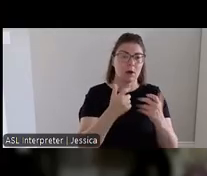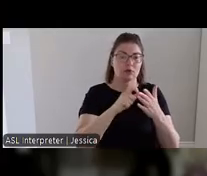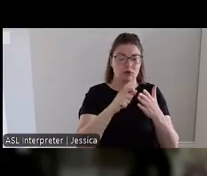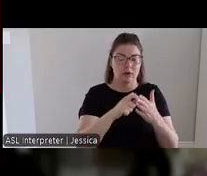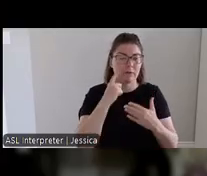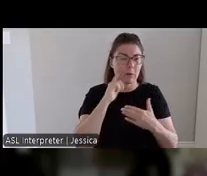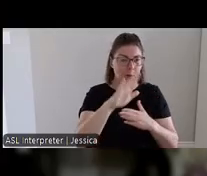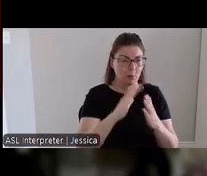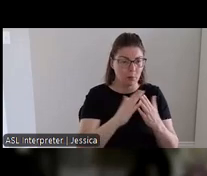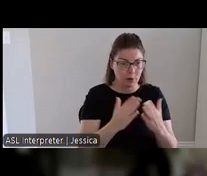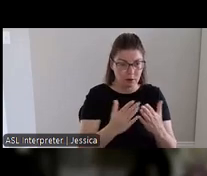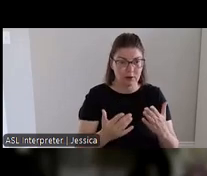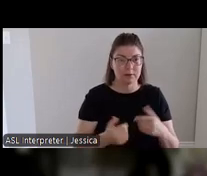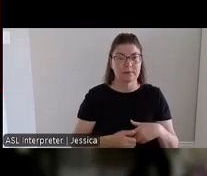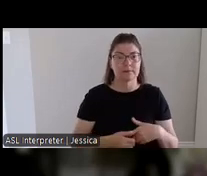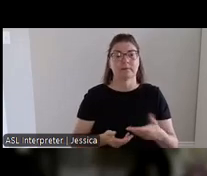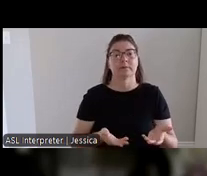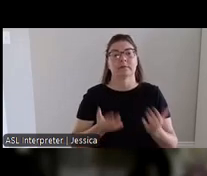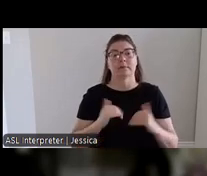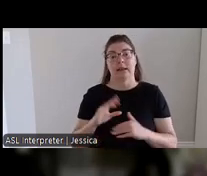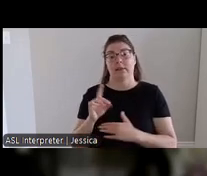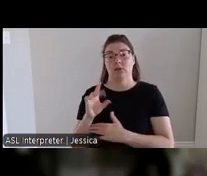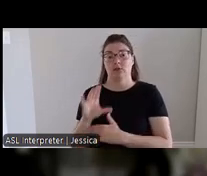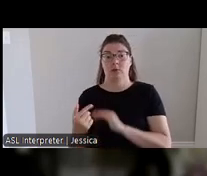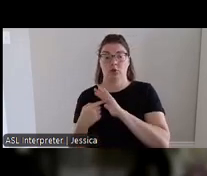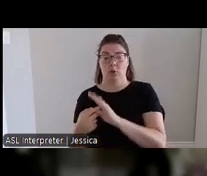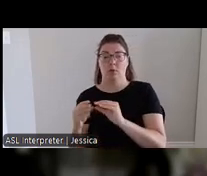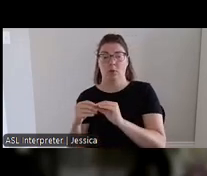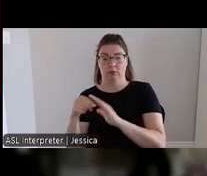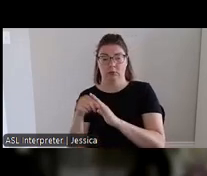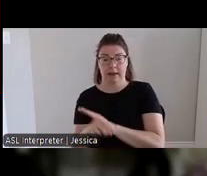And then the document we're going to introduce to you in more detail in a moment, the display